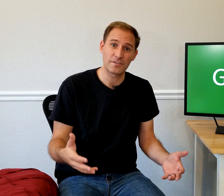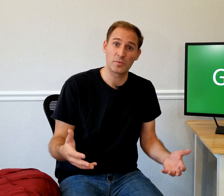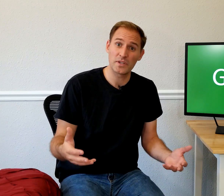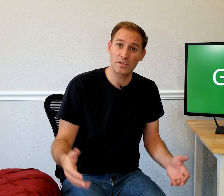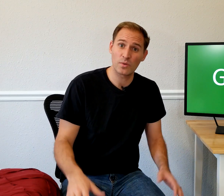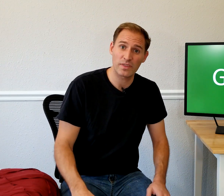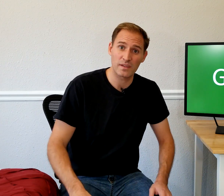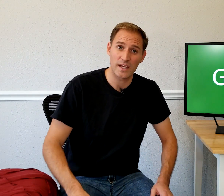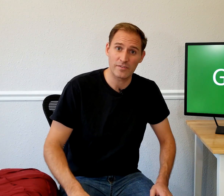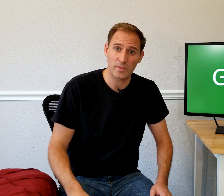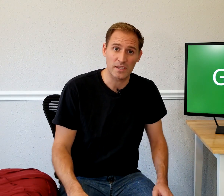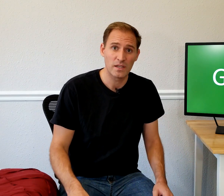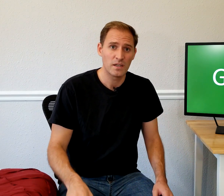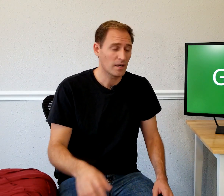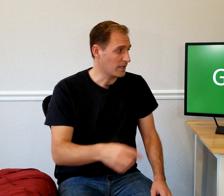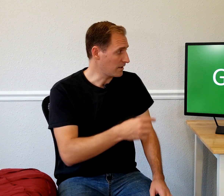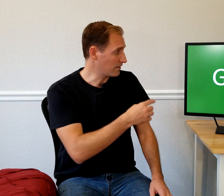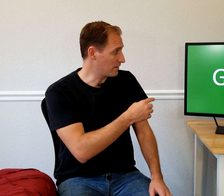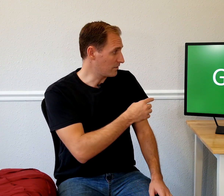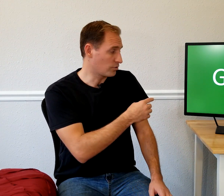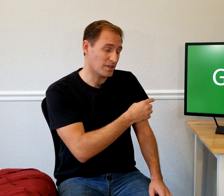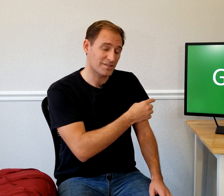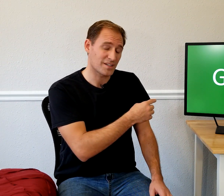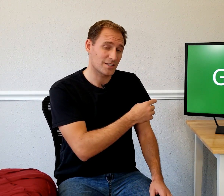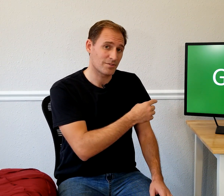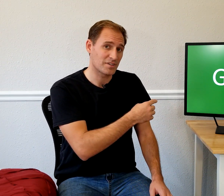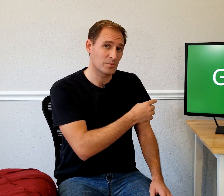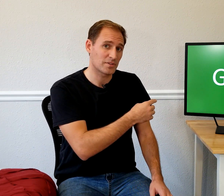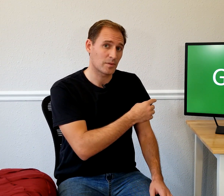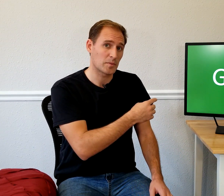you're familiar with the alphabet green is actually really simple to remember